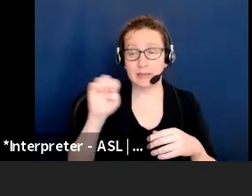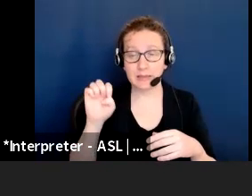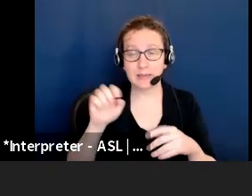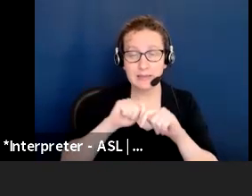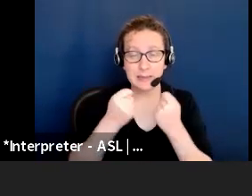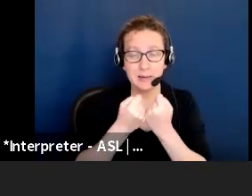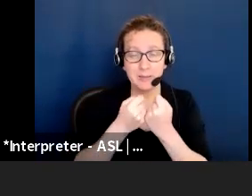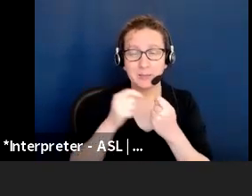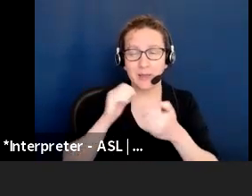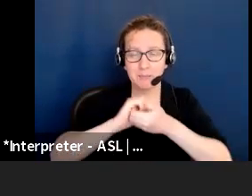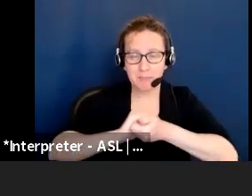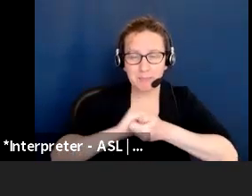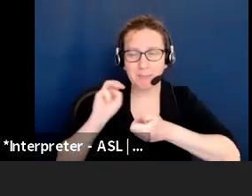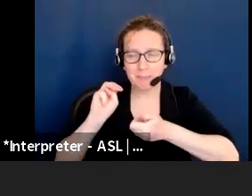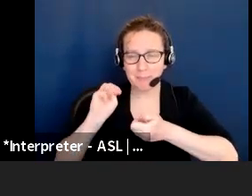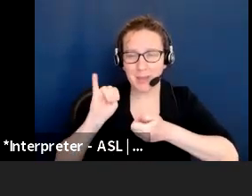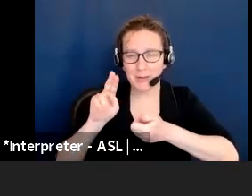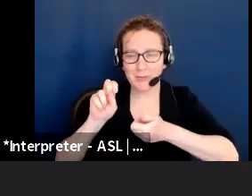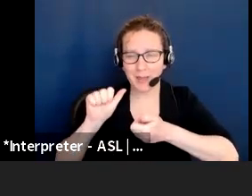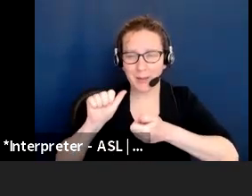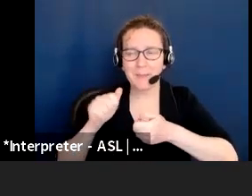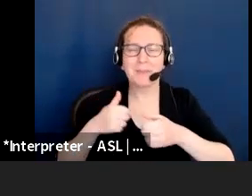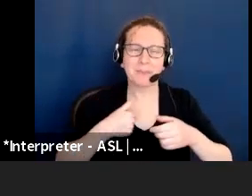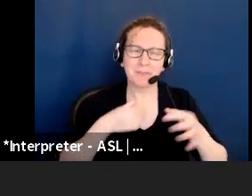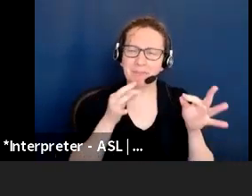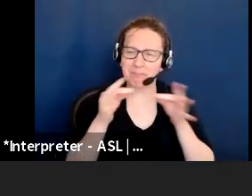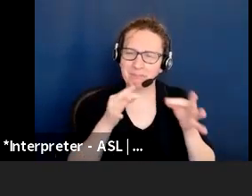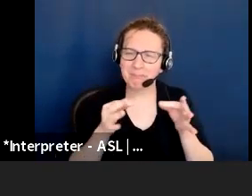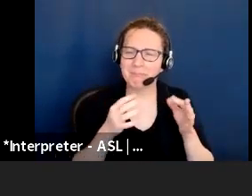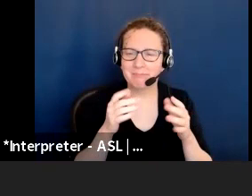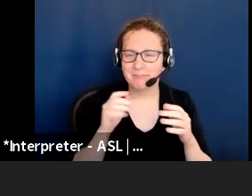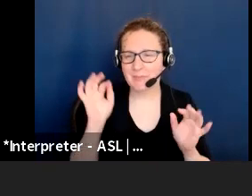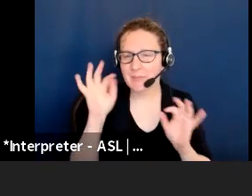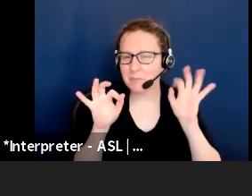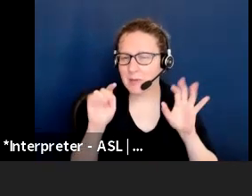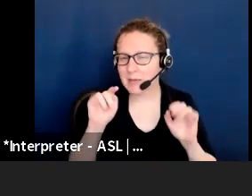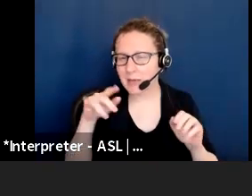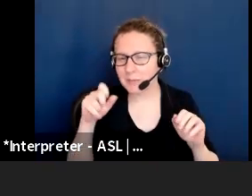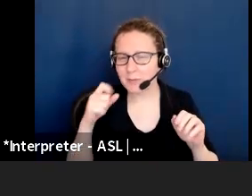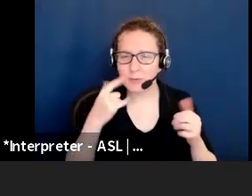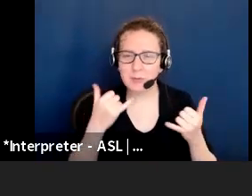just going to be sharing some access tips for this session today. If you can please